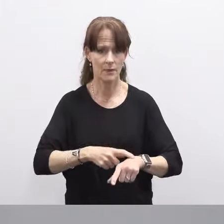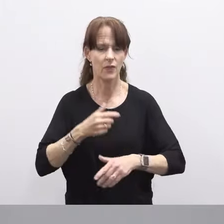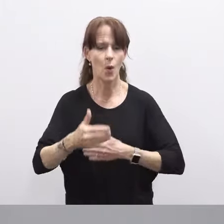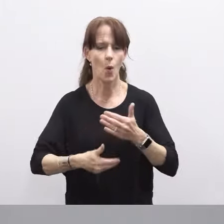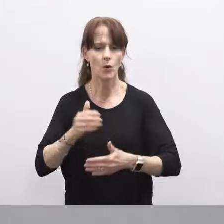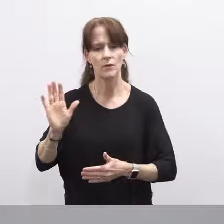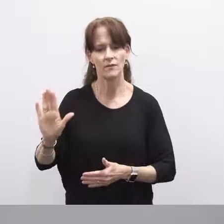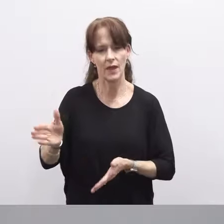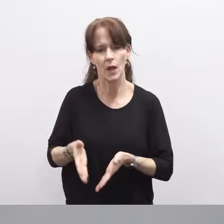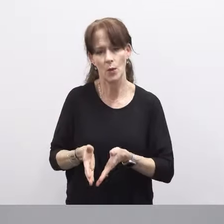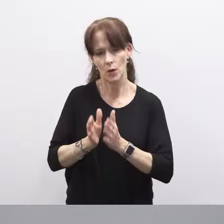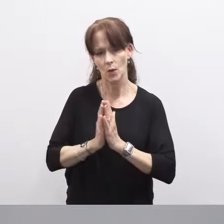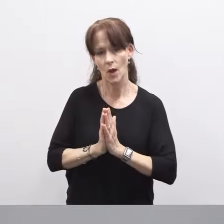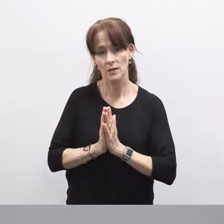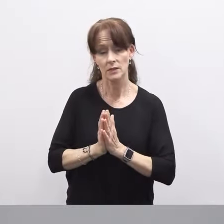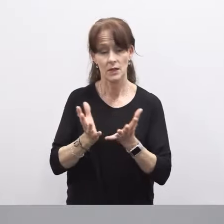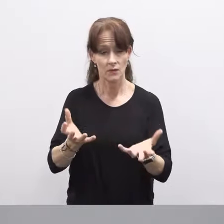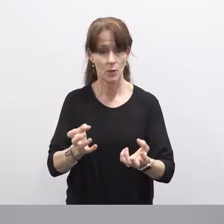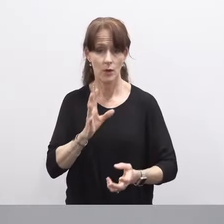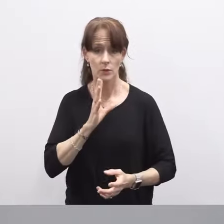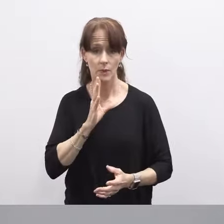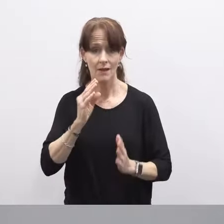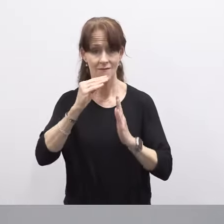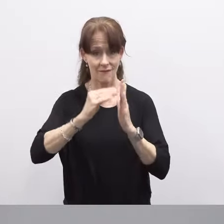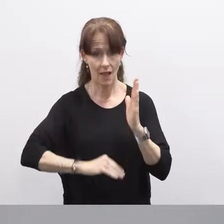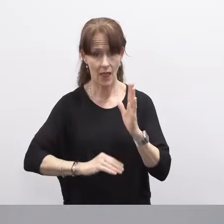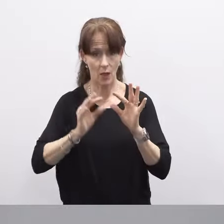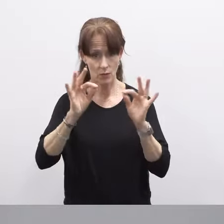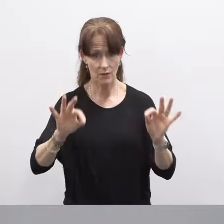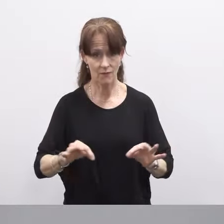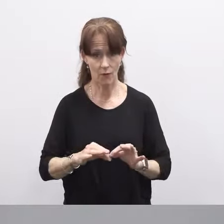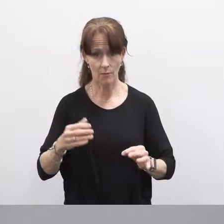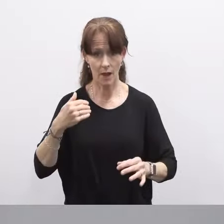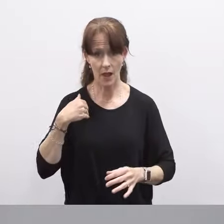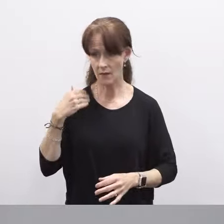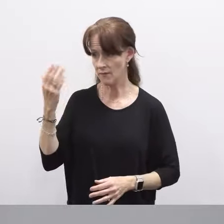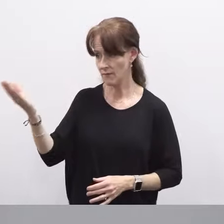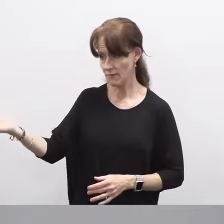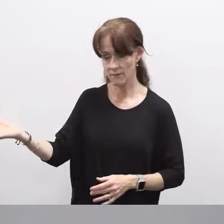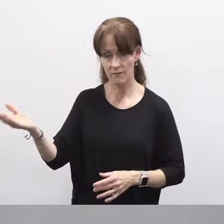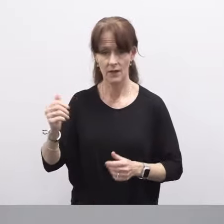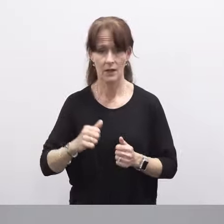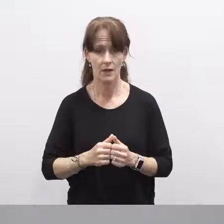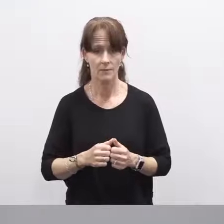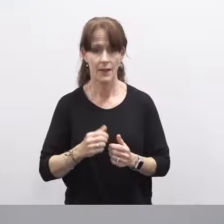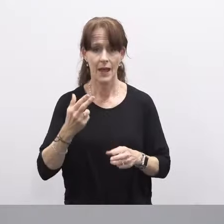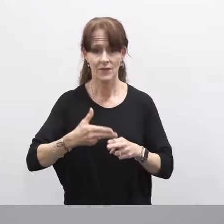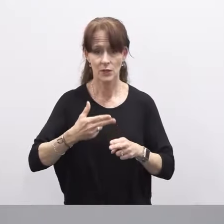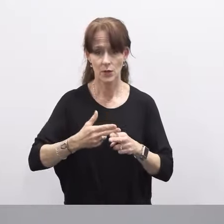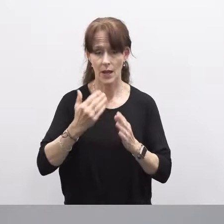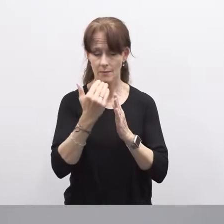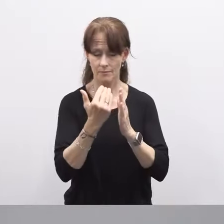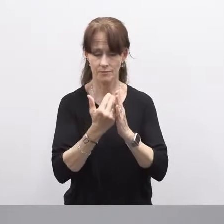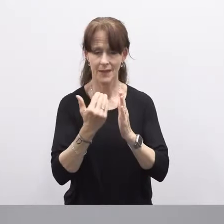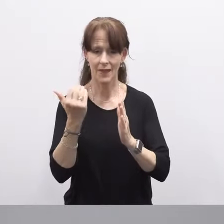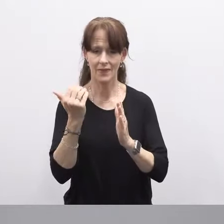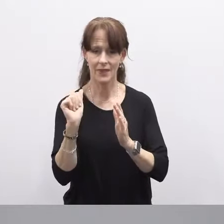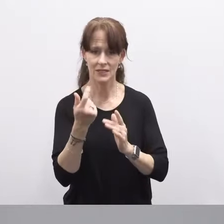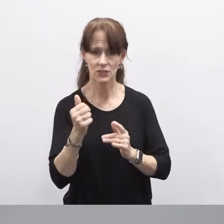if you wish to speak during the meeting, please fill out a form, I have some forms with me indicating your name and the agenda item you wish to address.